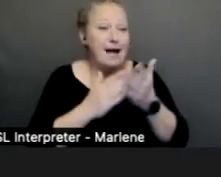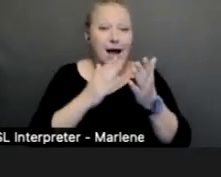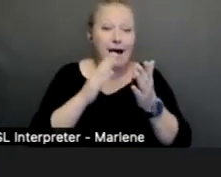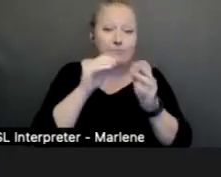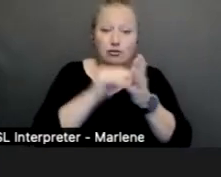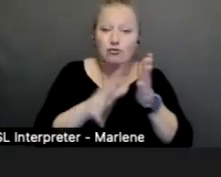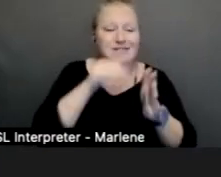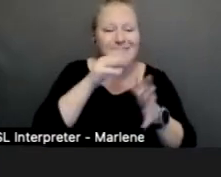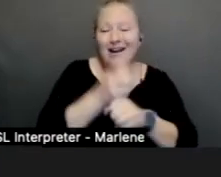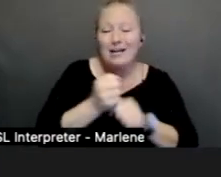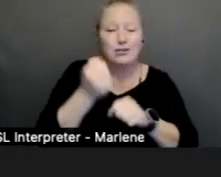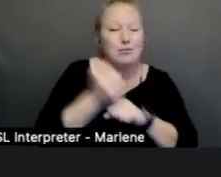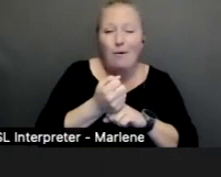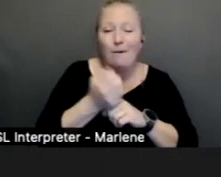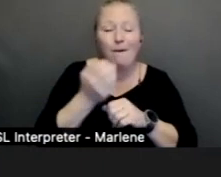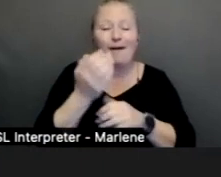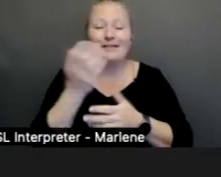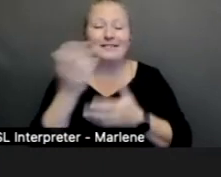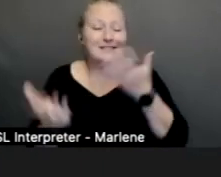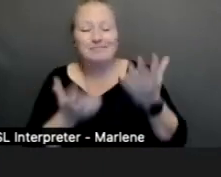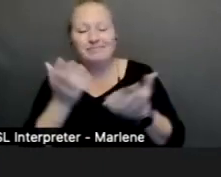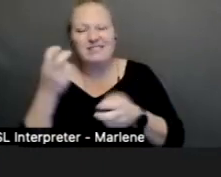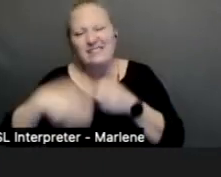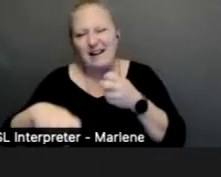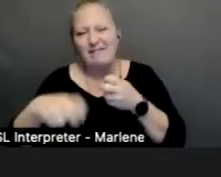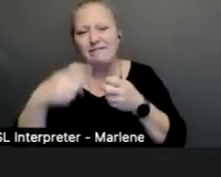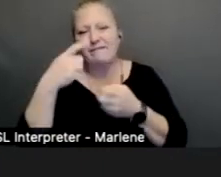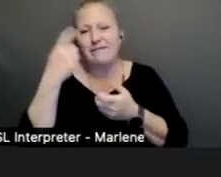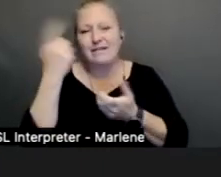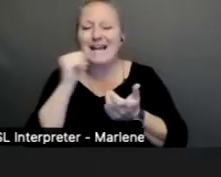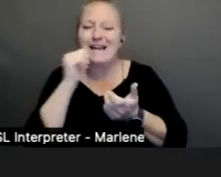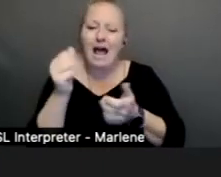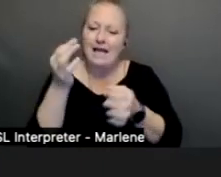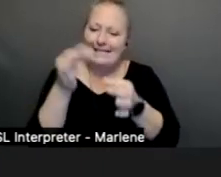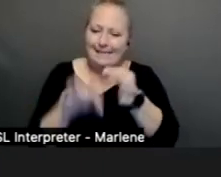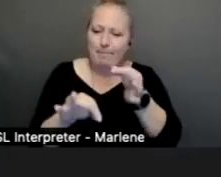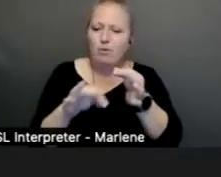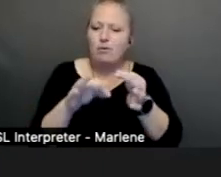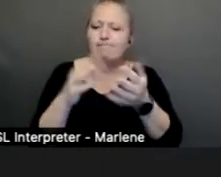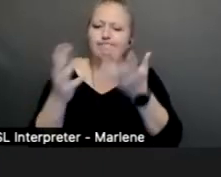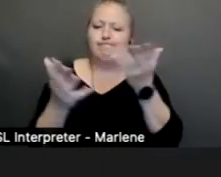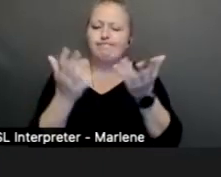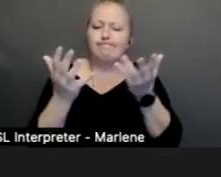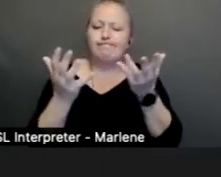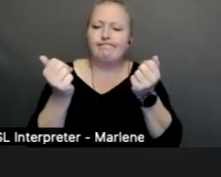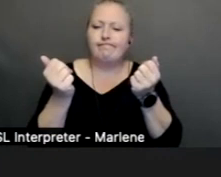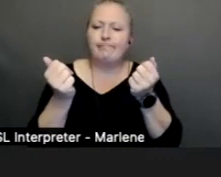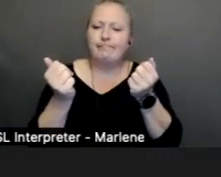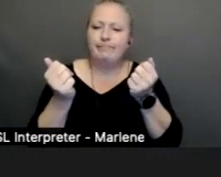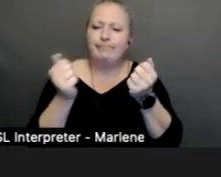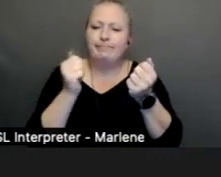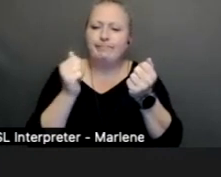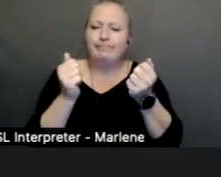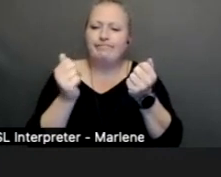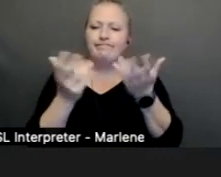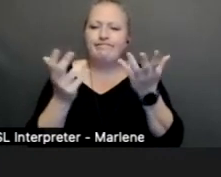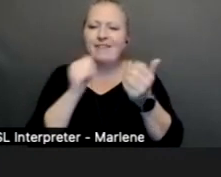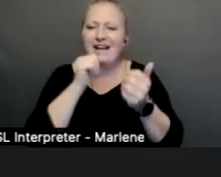So it's tough, because it's not just a simple simple thing when it comes to the